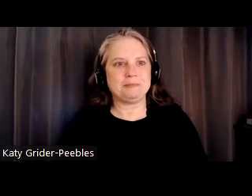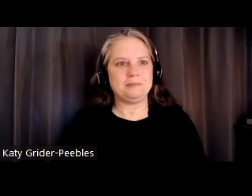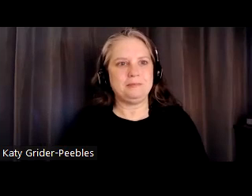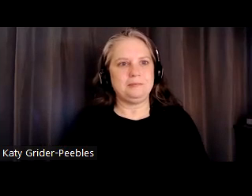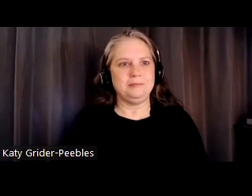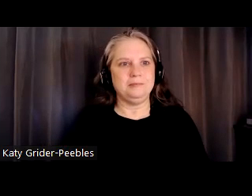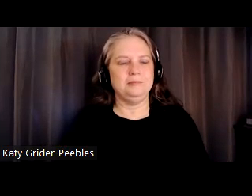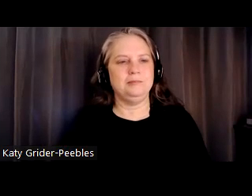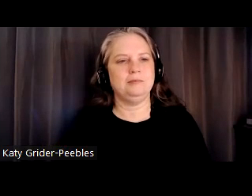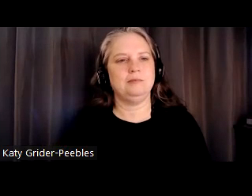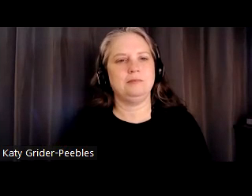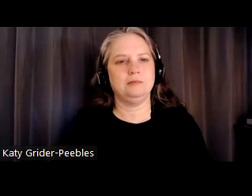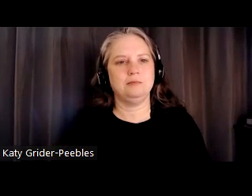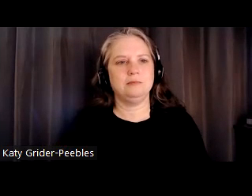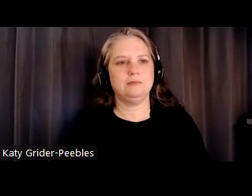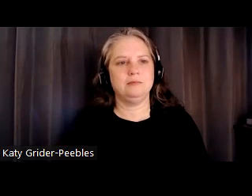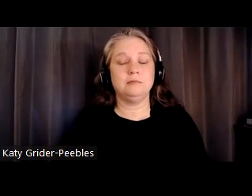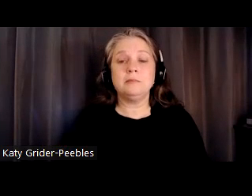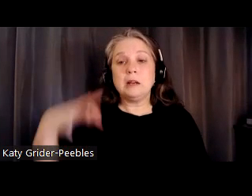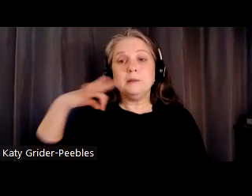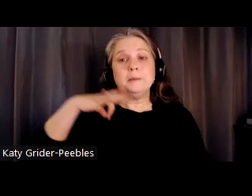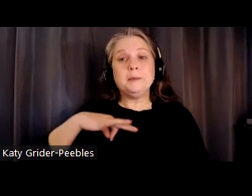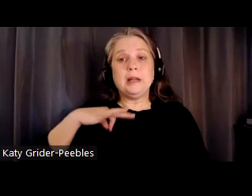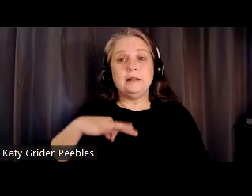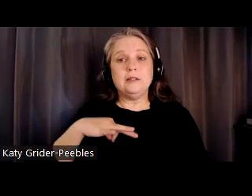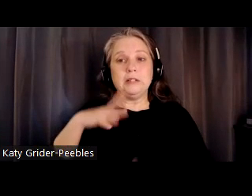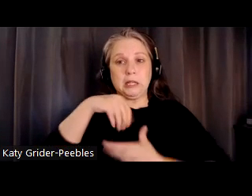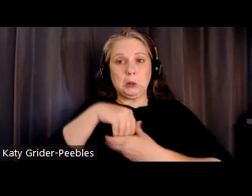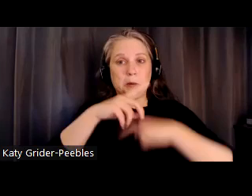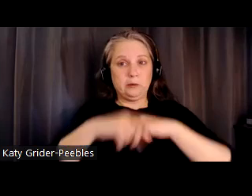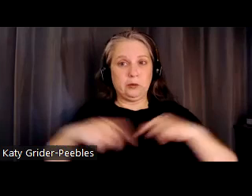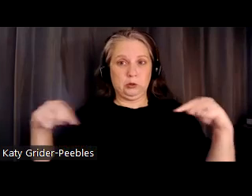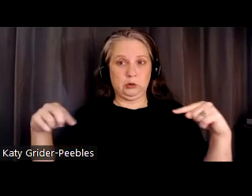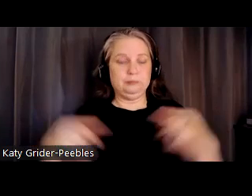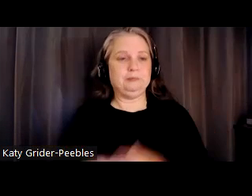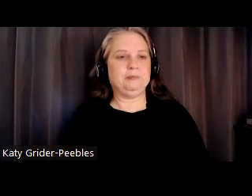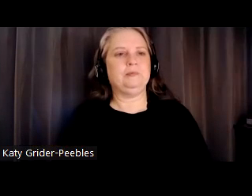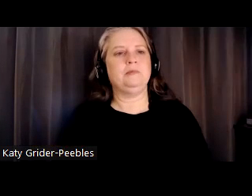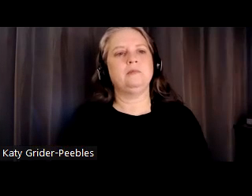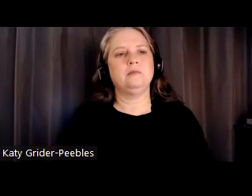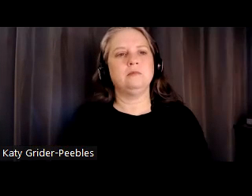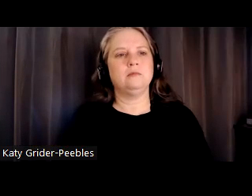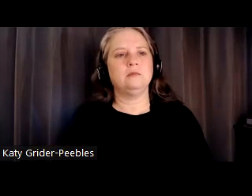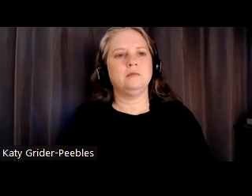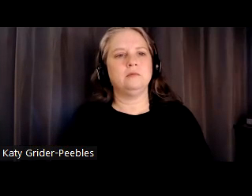Benefits of diversity -- they address social determinant.